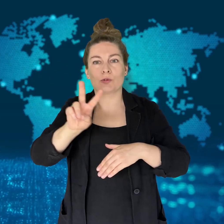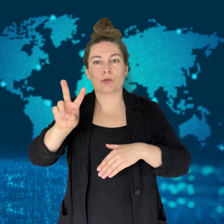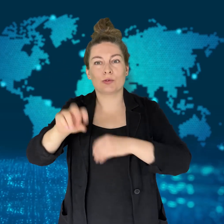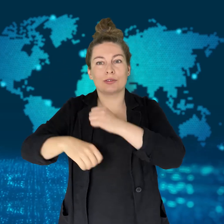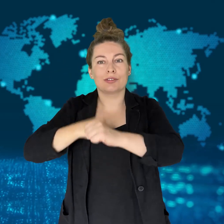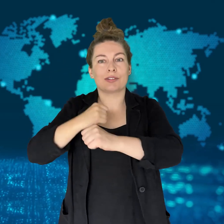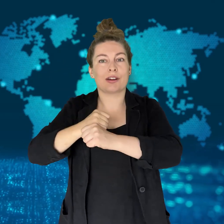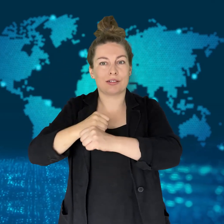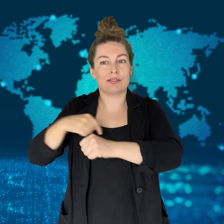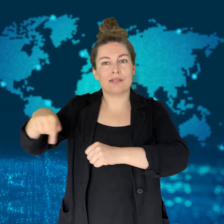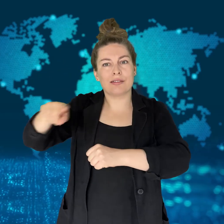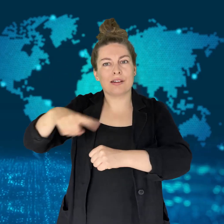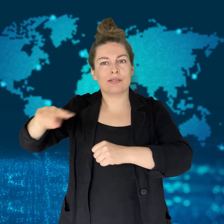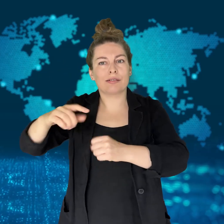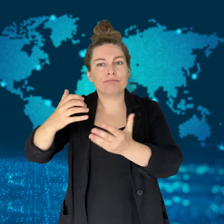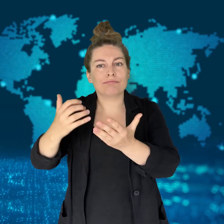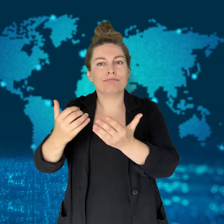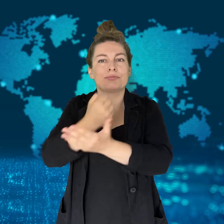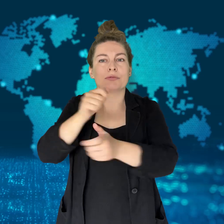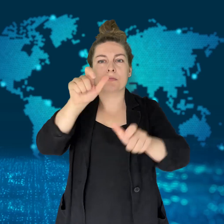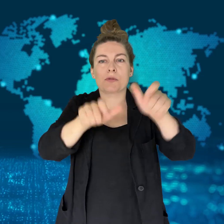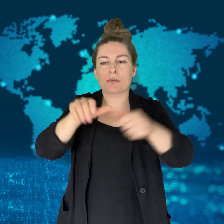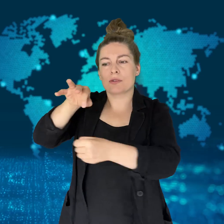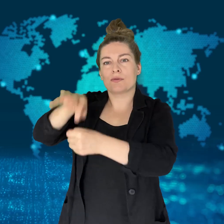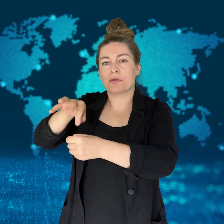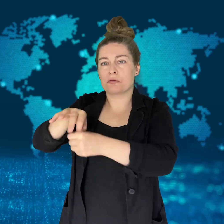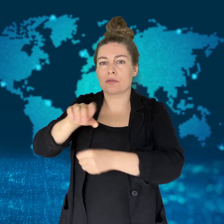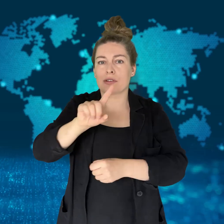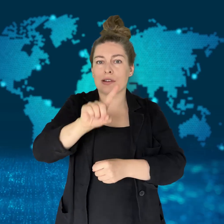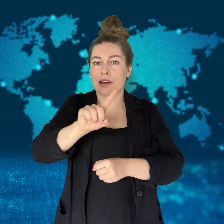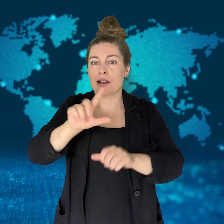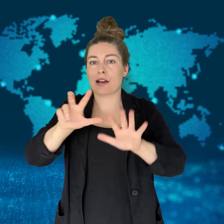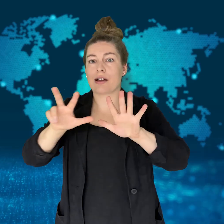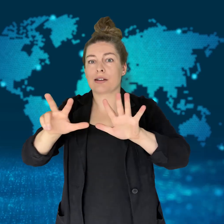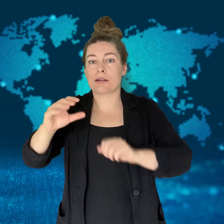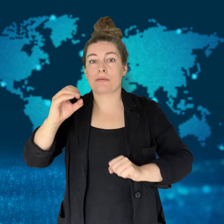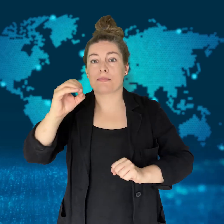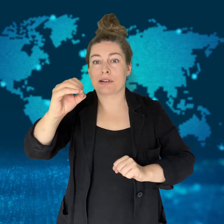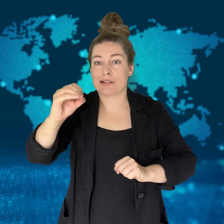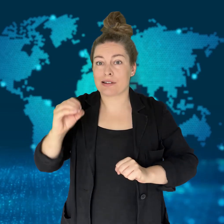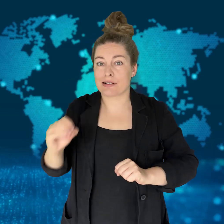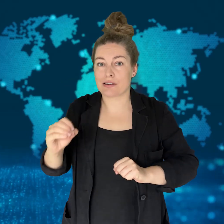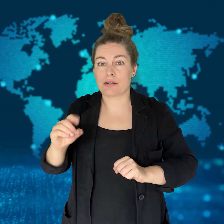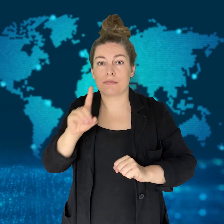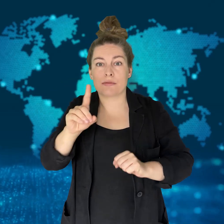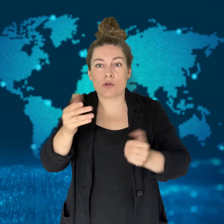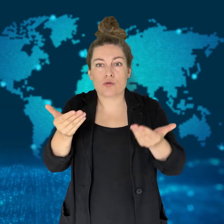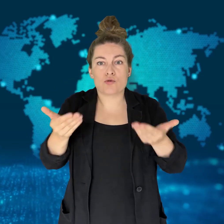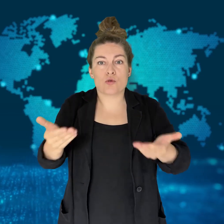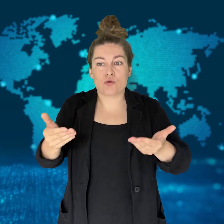the first time since the party received an estimated one-third of